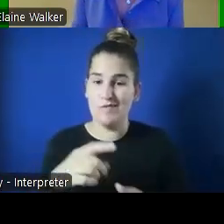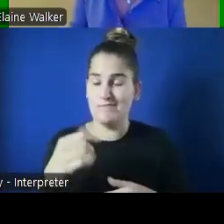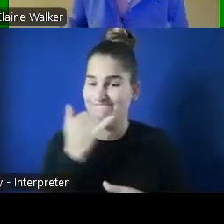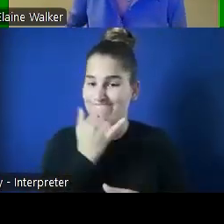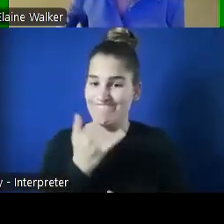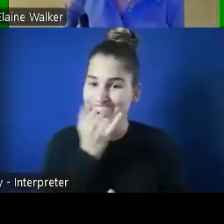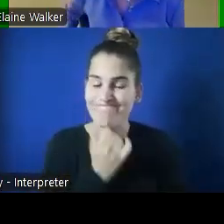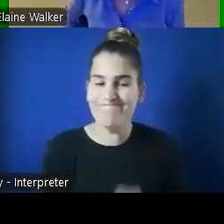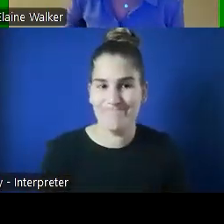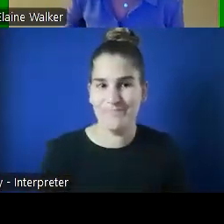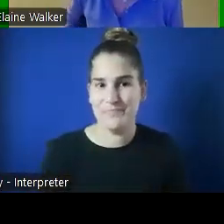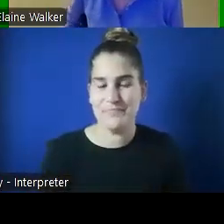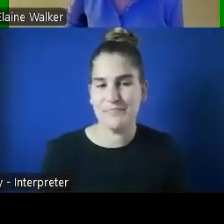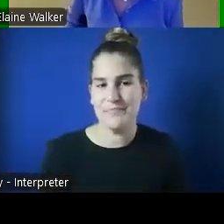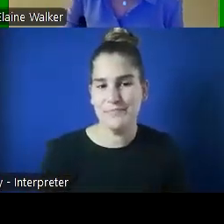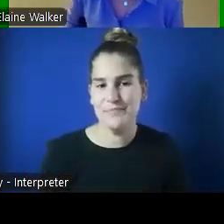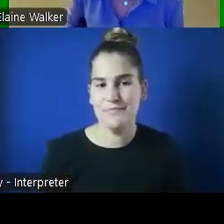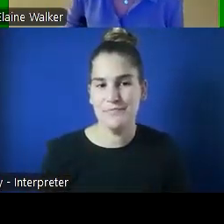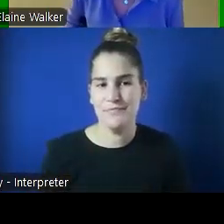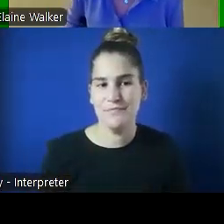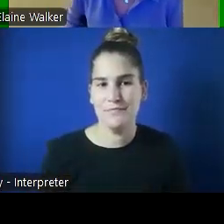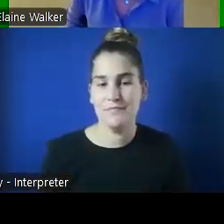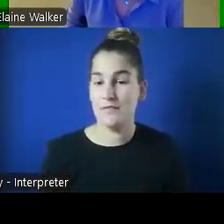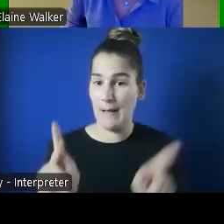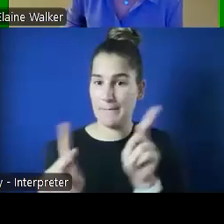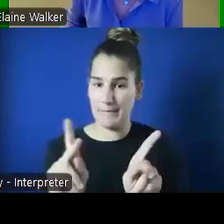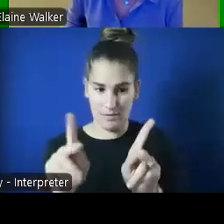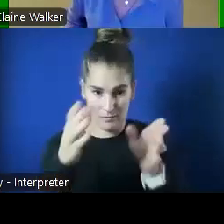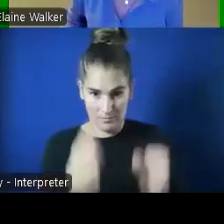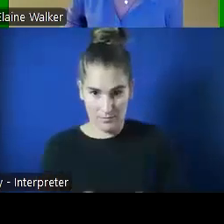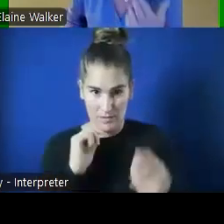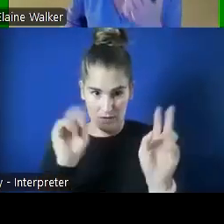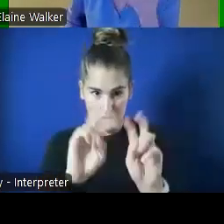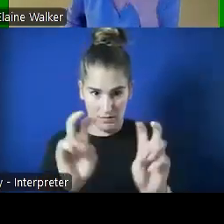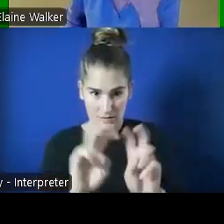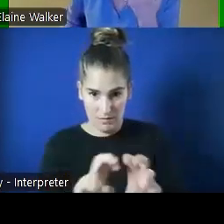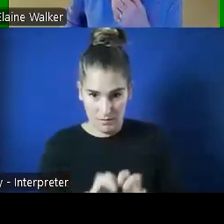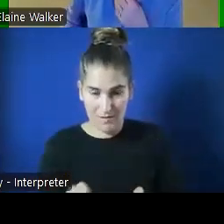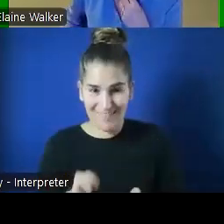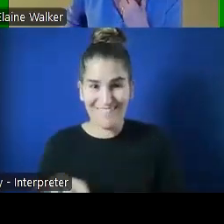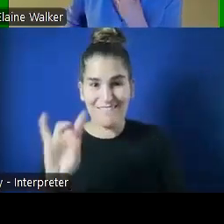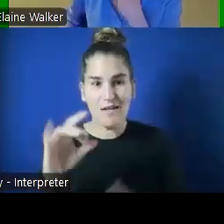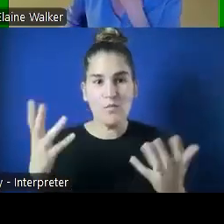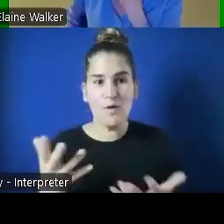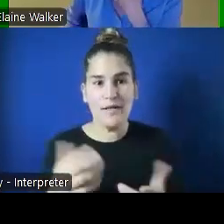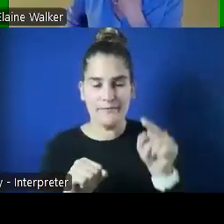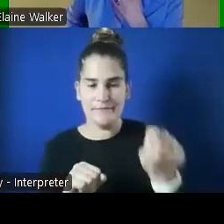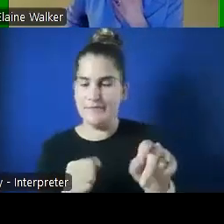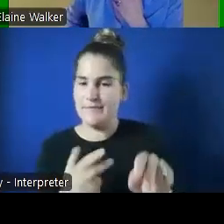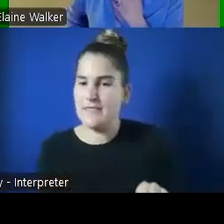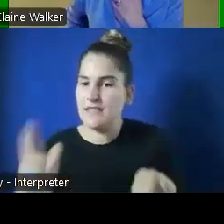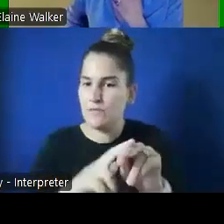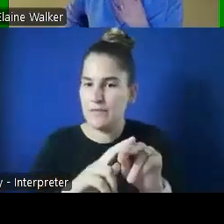when we look at these individuals we find that they show as we might expect uh an increase move